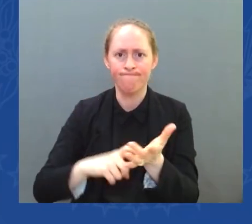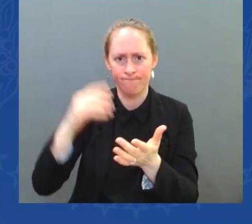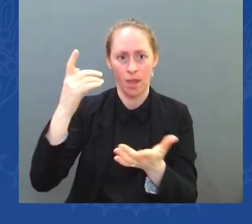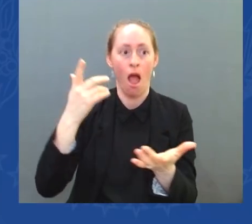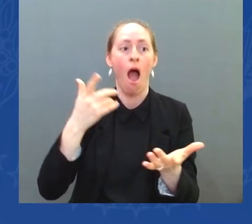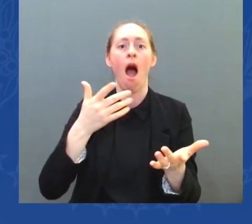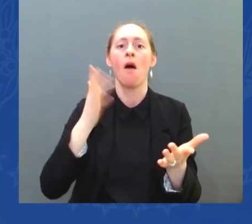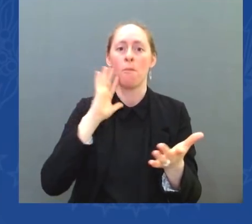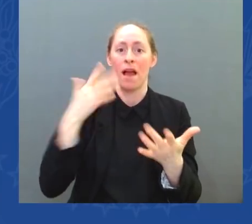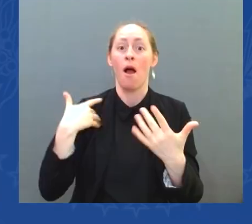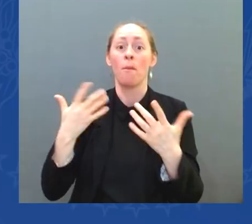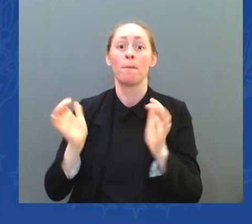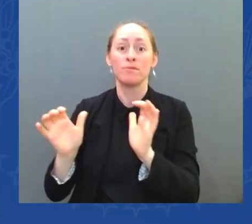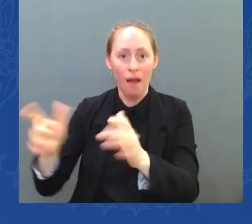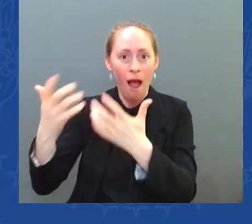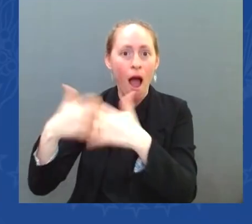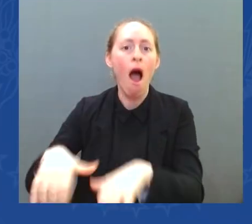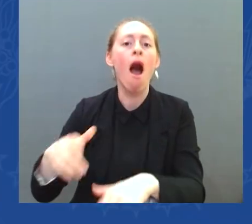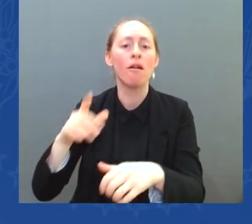in this hall -- hall. Yeah.